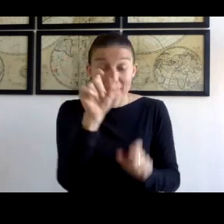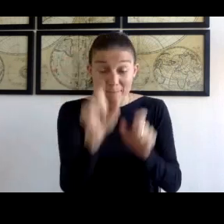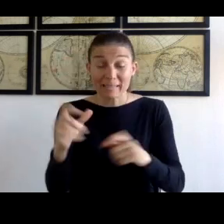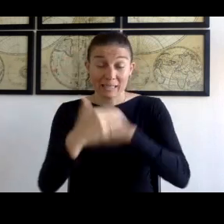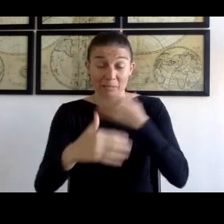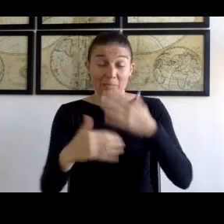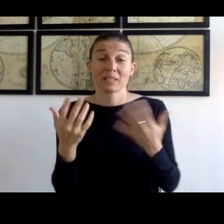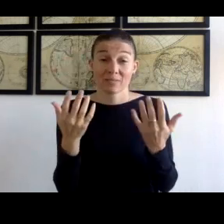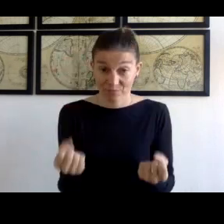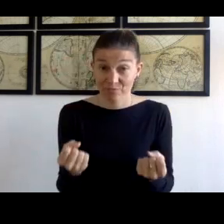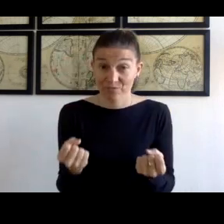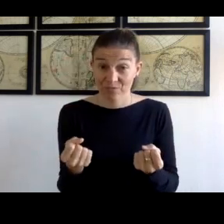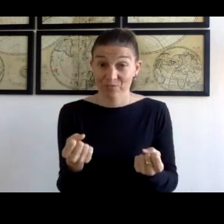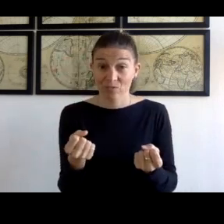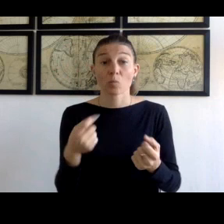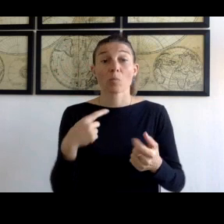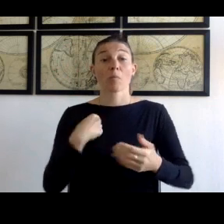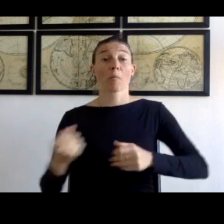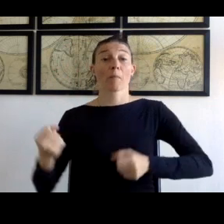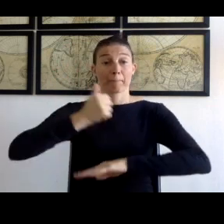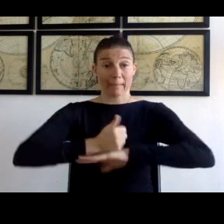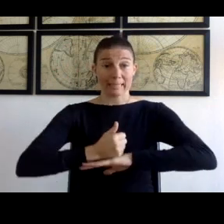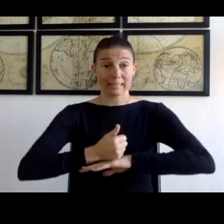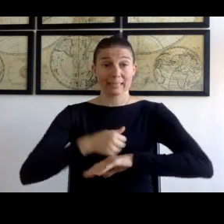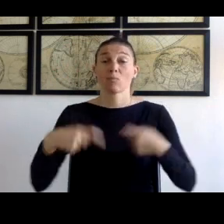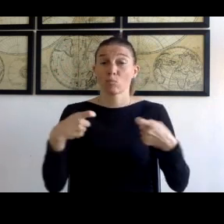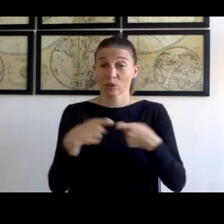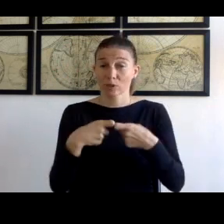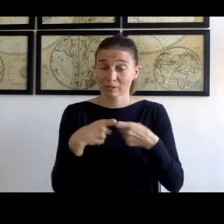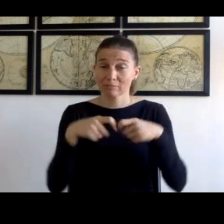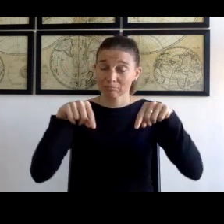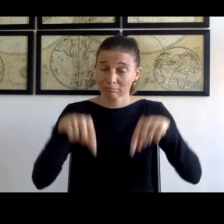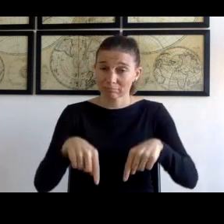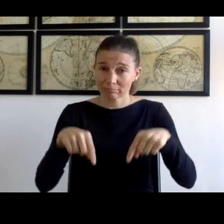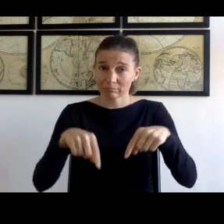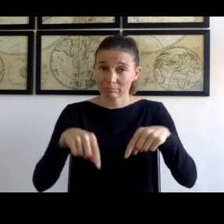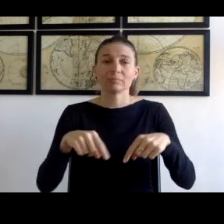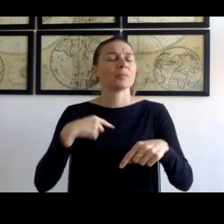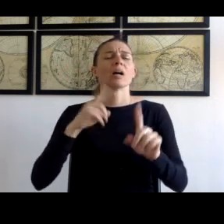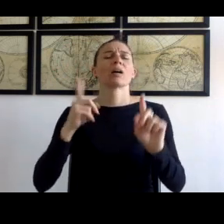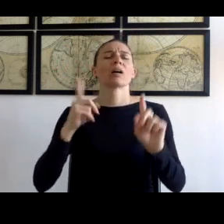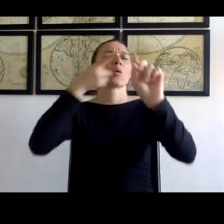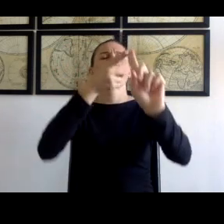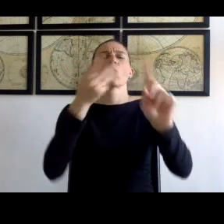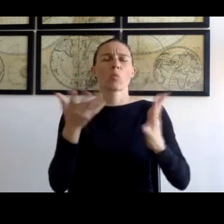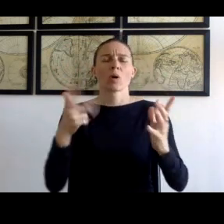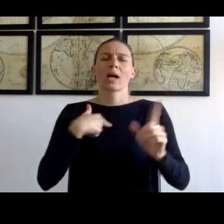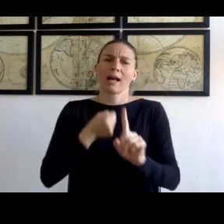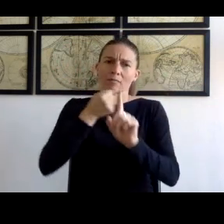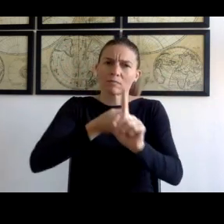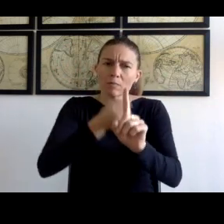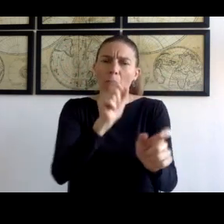And we are based in Brussels. Our main task is advocating for the rights of persons with disabilities